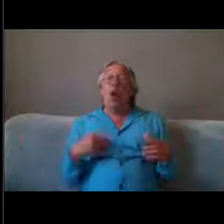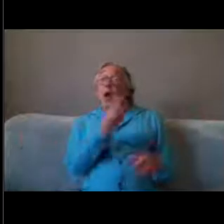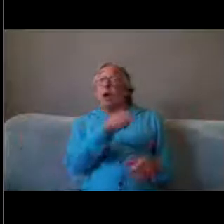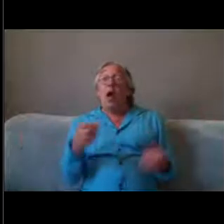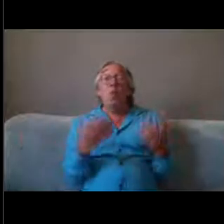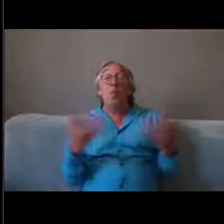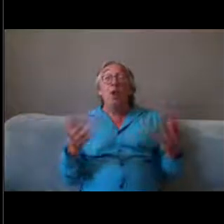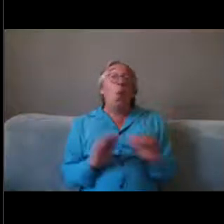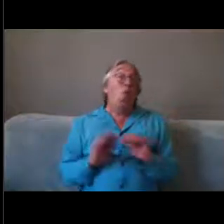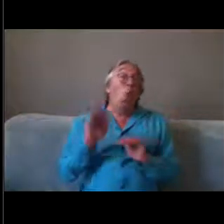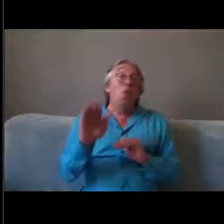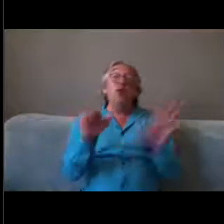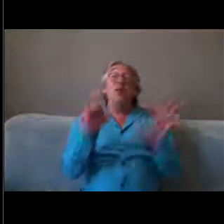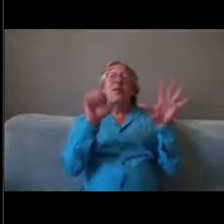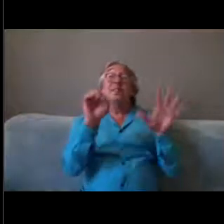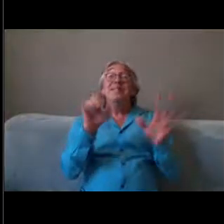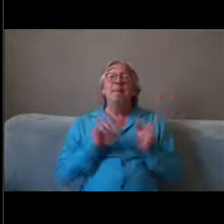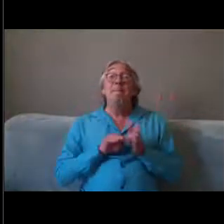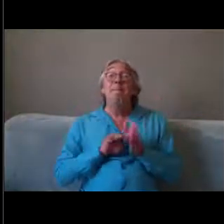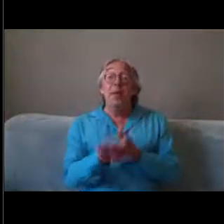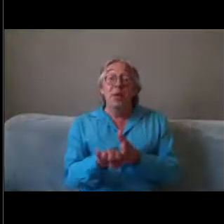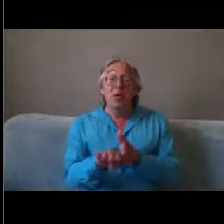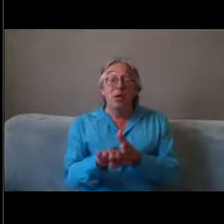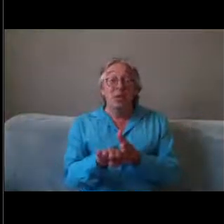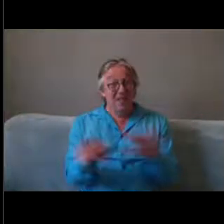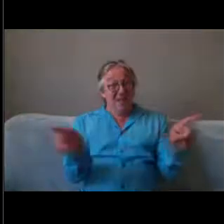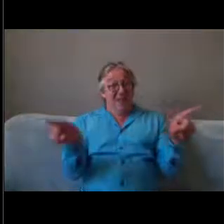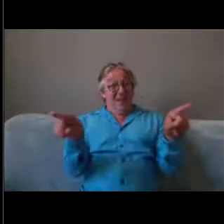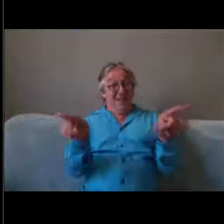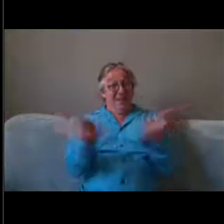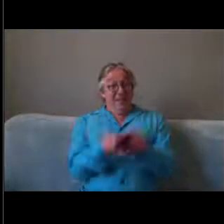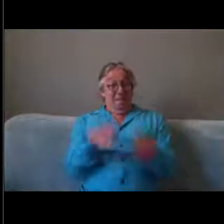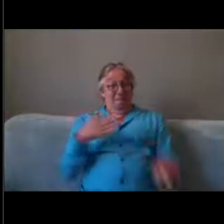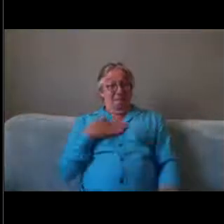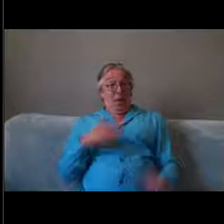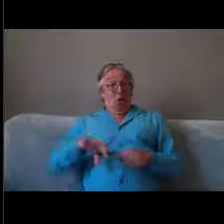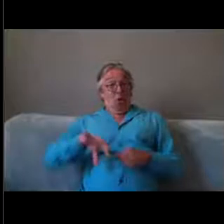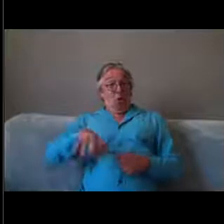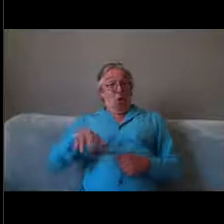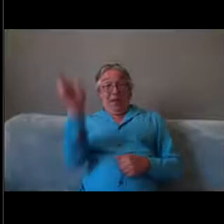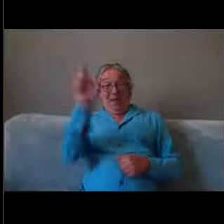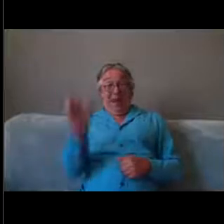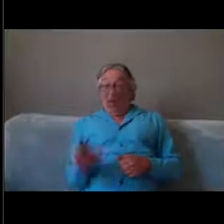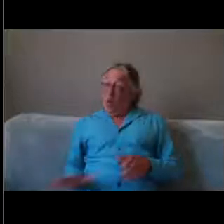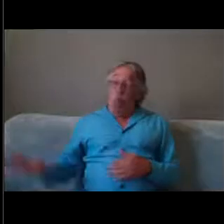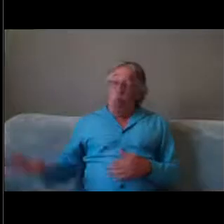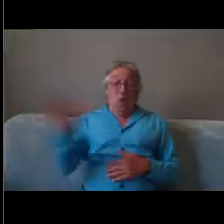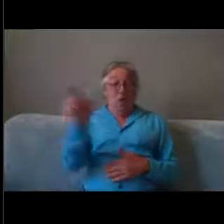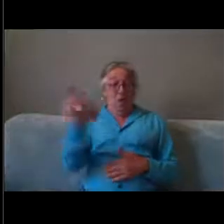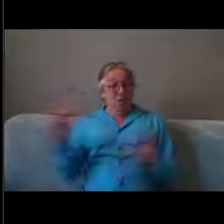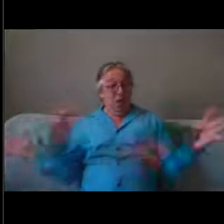First of all, I hope all of you are doing well, wherever you are, that your families and friends are doing well also